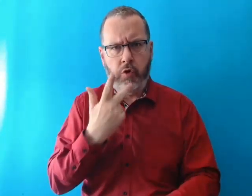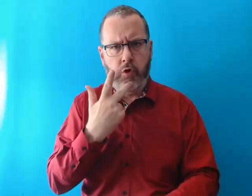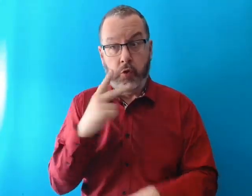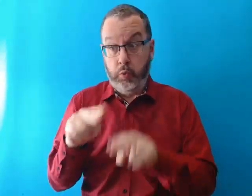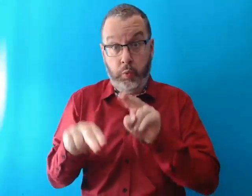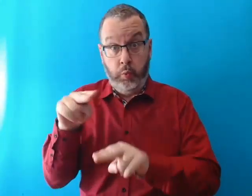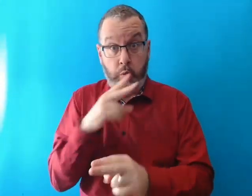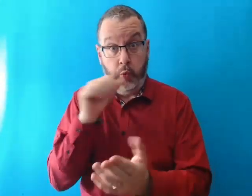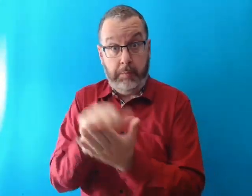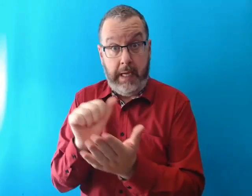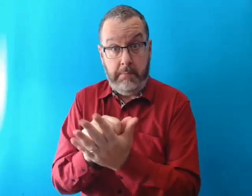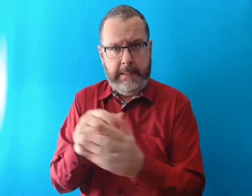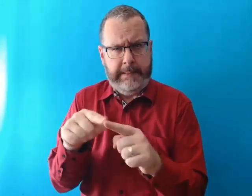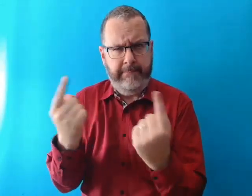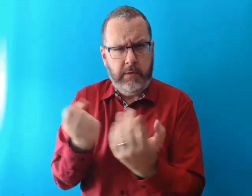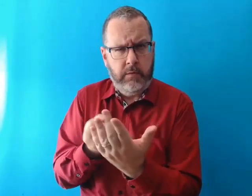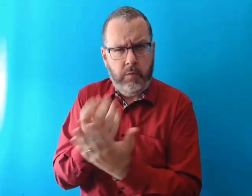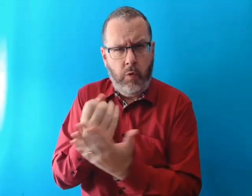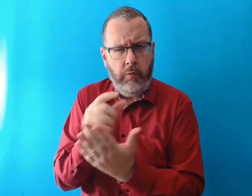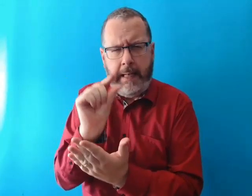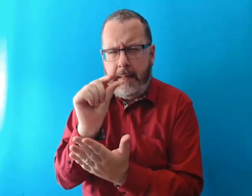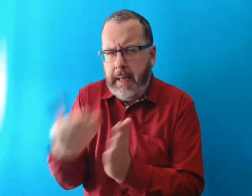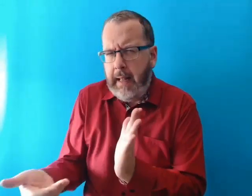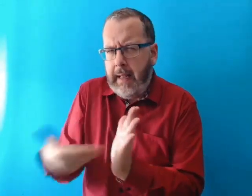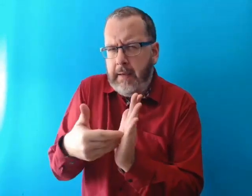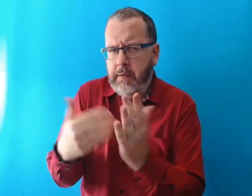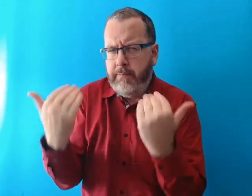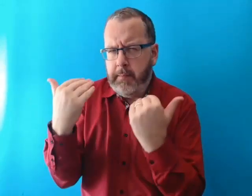that revealed some interesting extra detail.